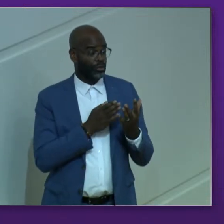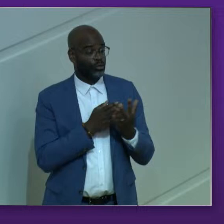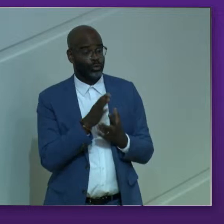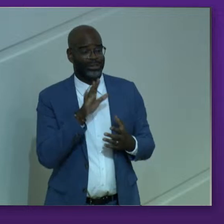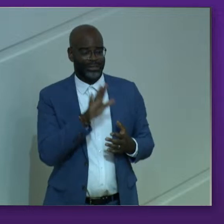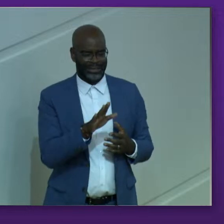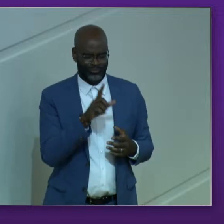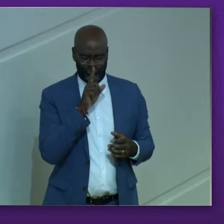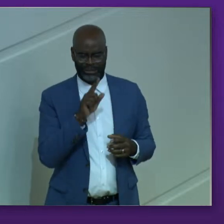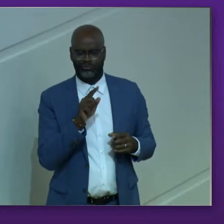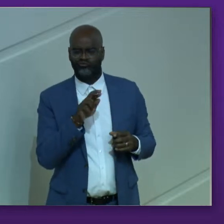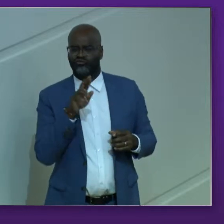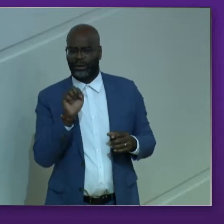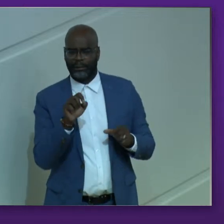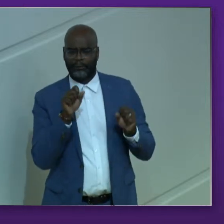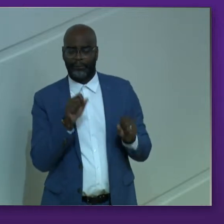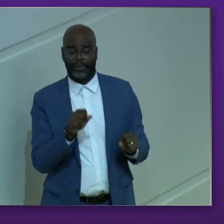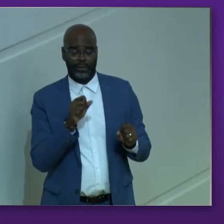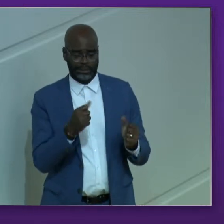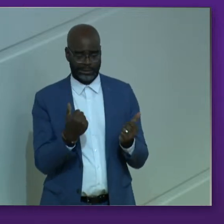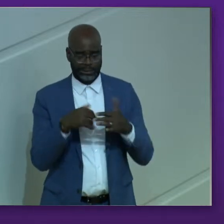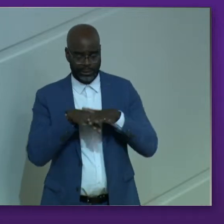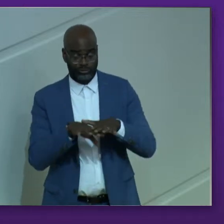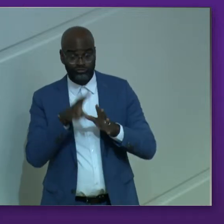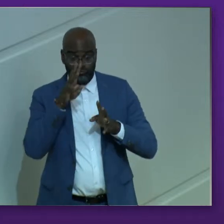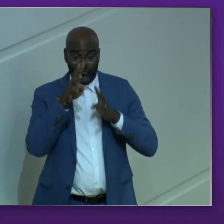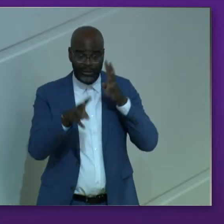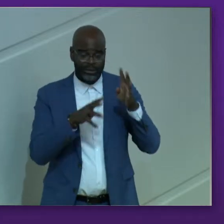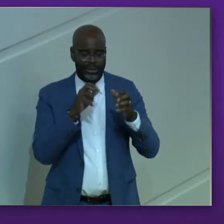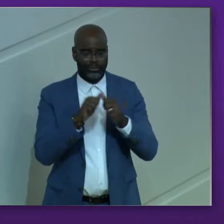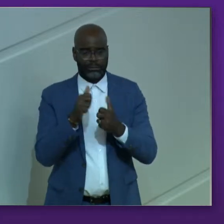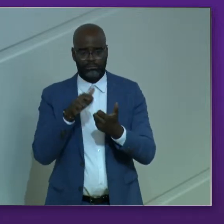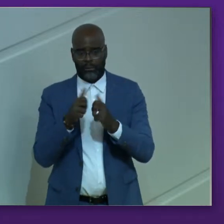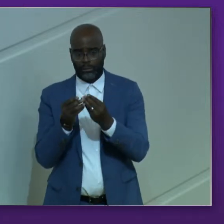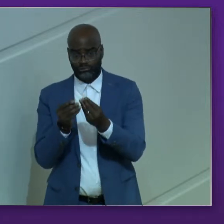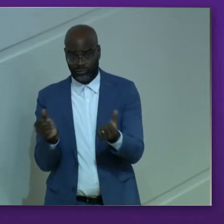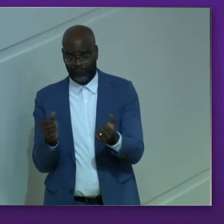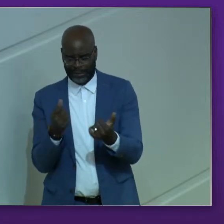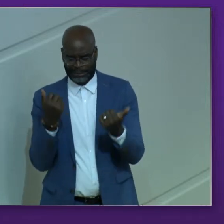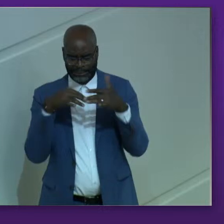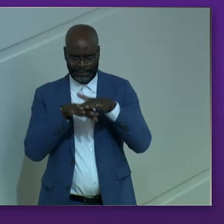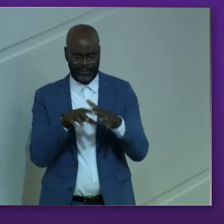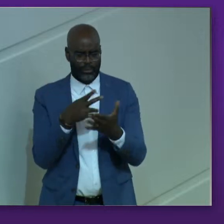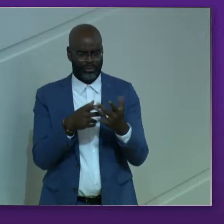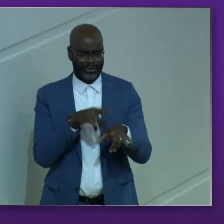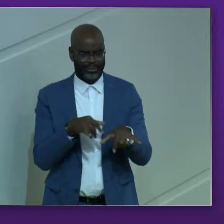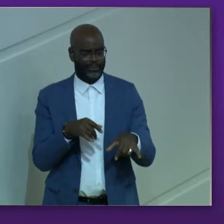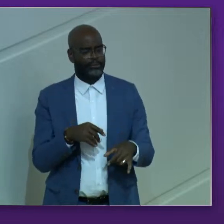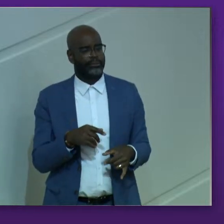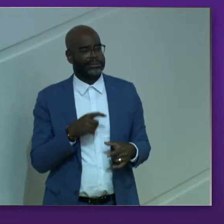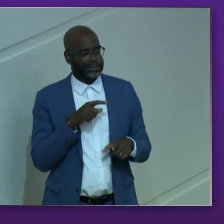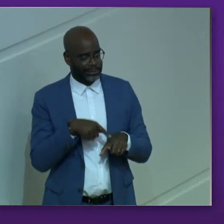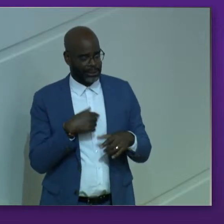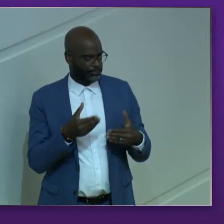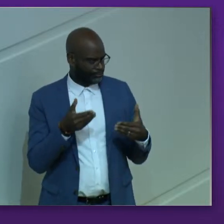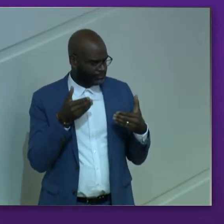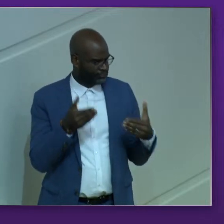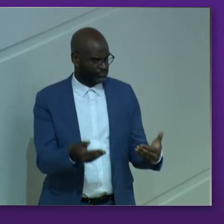ONE NOMINATOR SAID SIGNIFICANT CONTRIBUTION TO PROFESSIONAL DEVELOPMENT FOR FACULTY AND